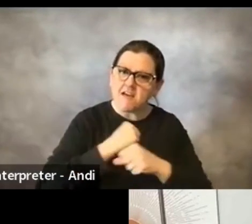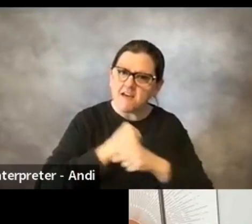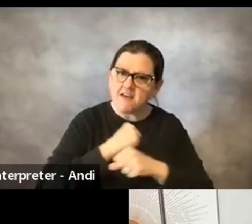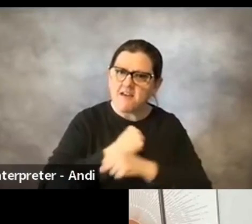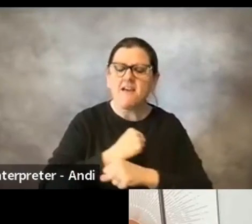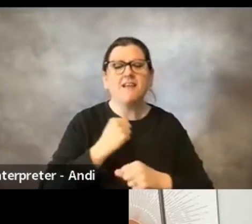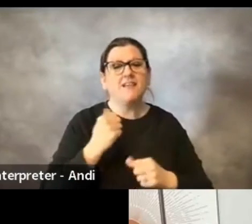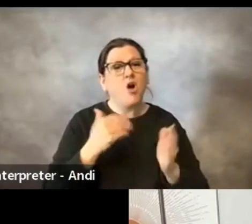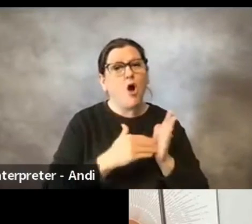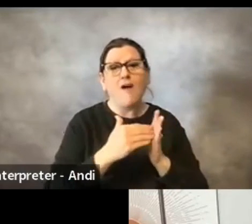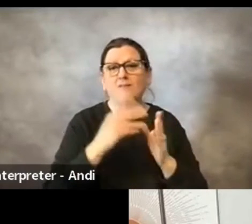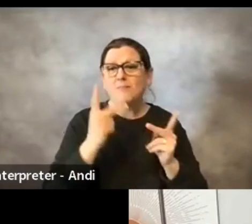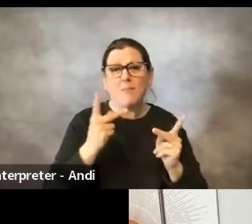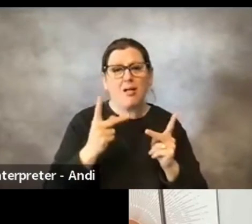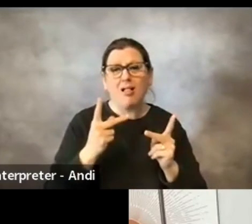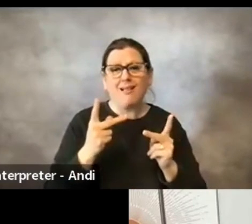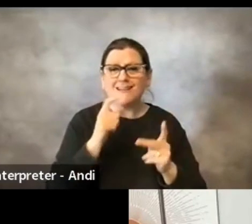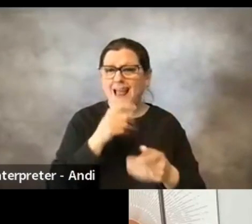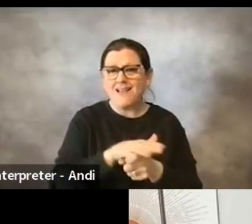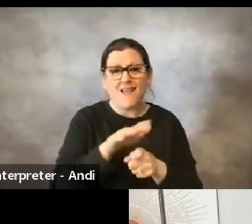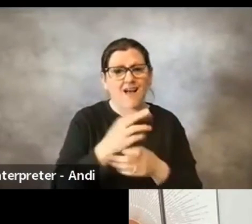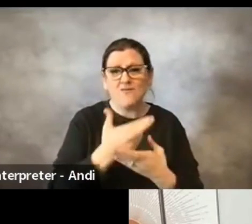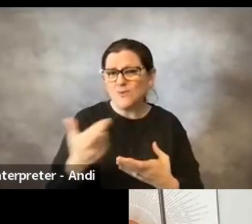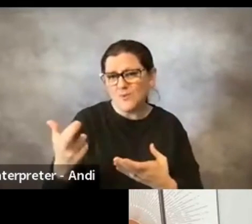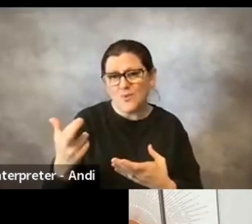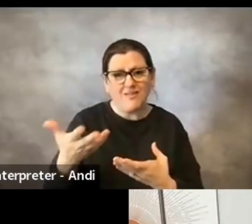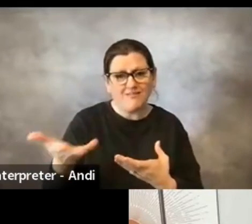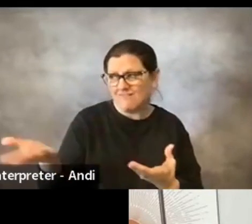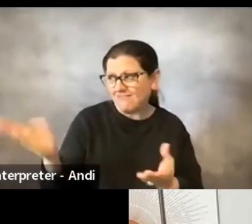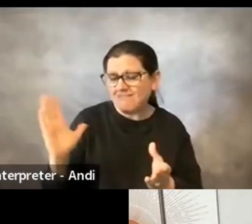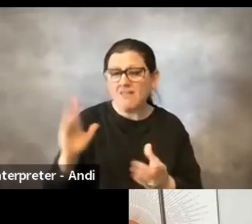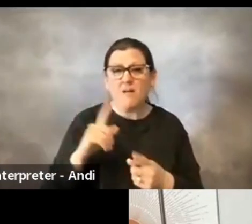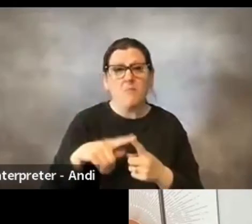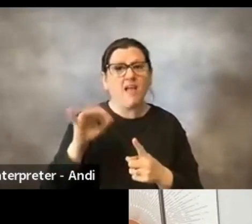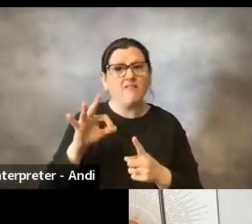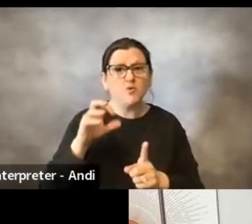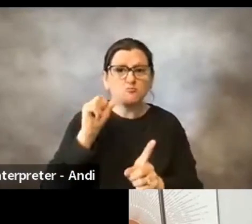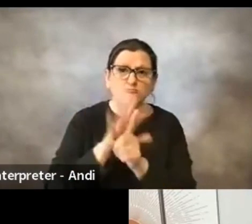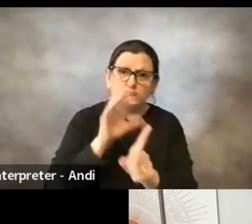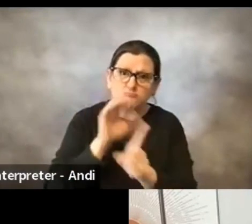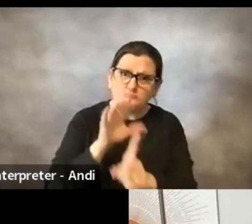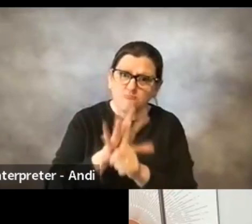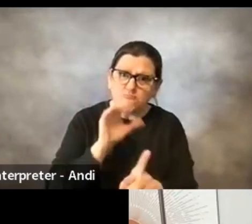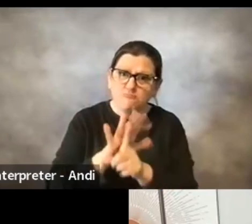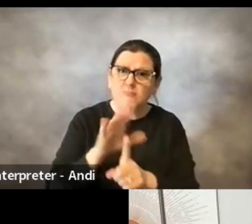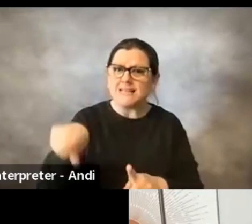just there aren't a lot of resources out there. But I can tell you that if you bombard these ladies email address, this